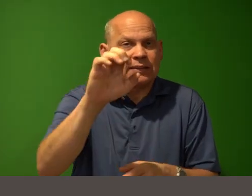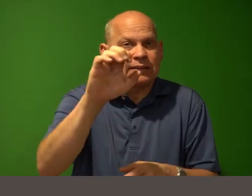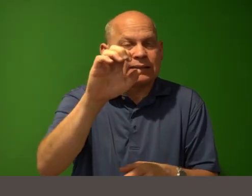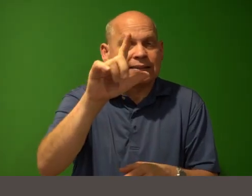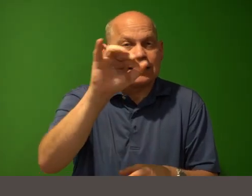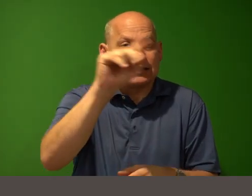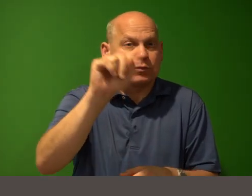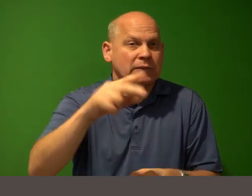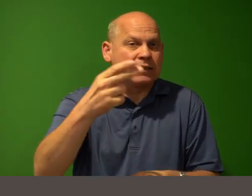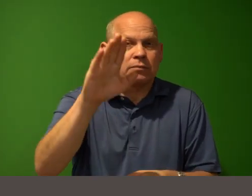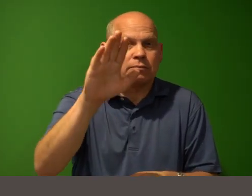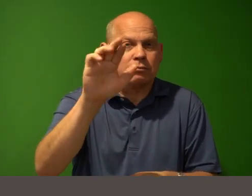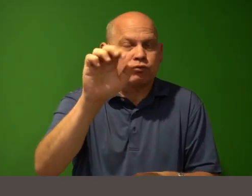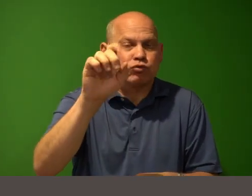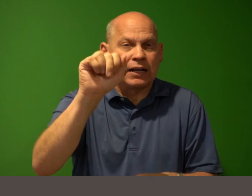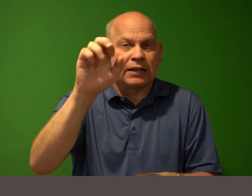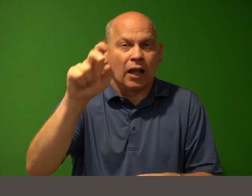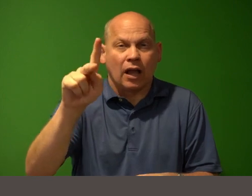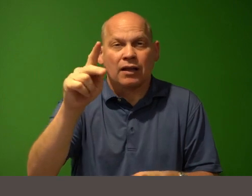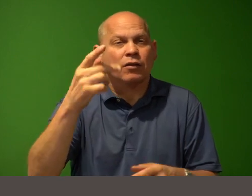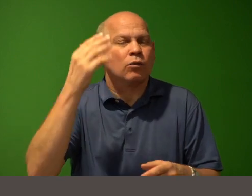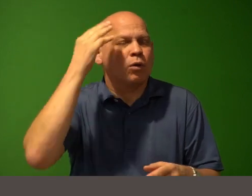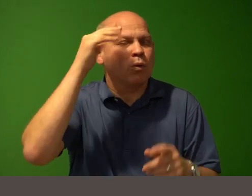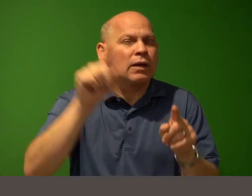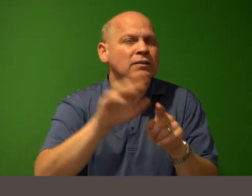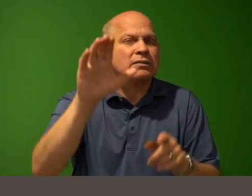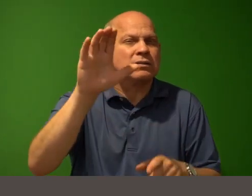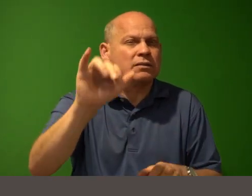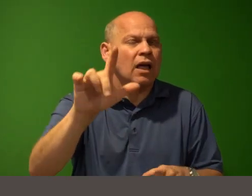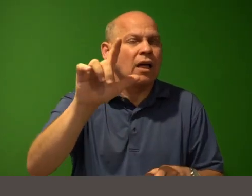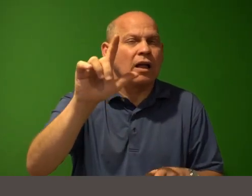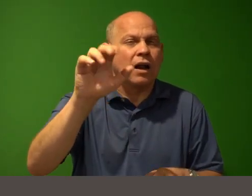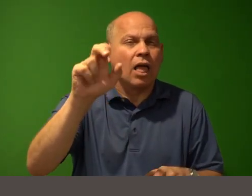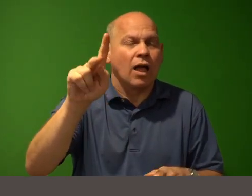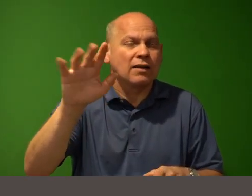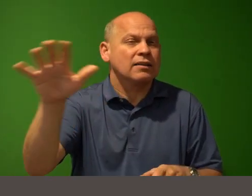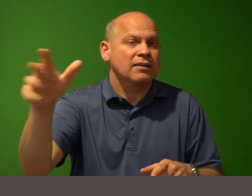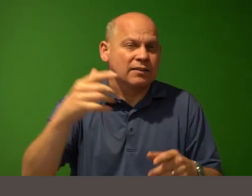otherwise known as Psylocke. Psylocke is a member of the X-Men.